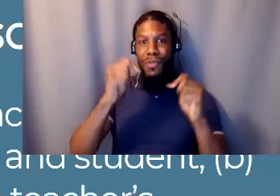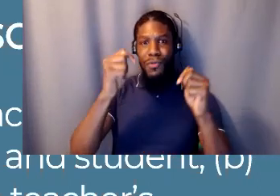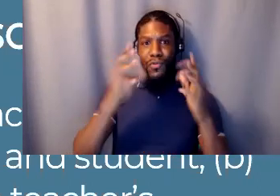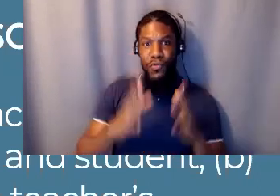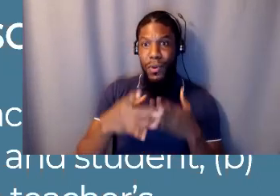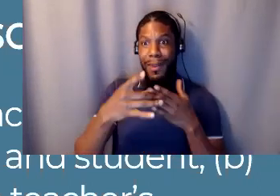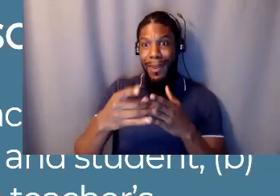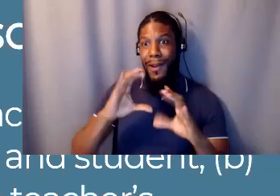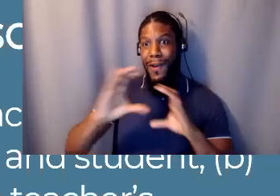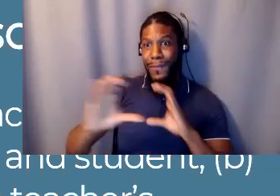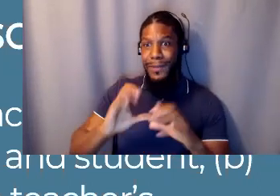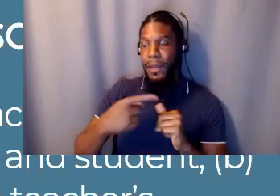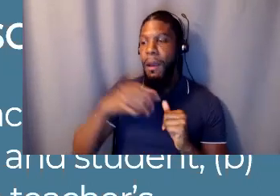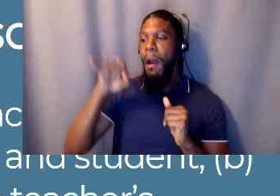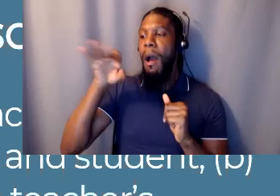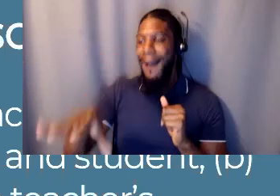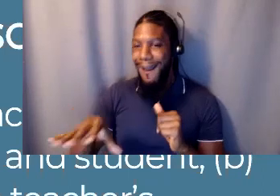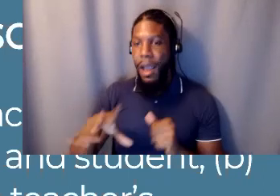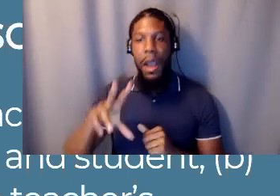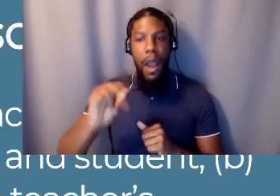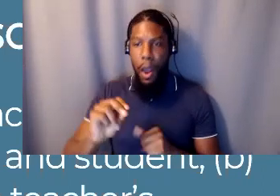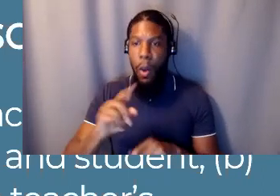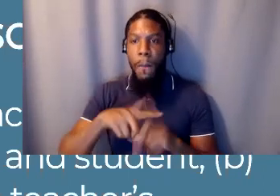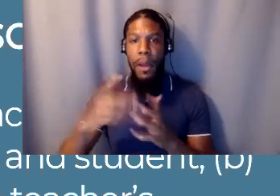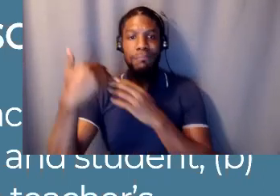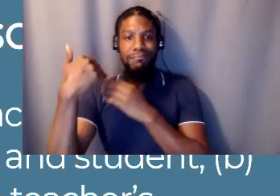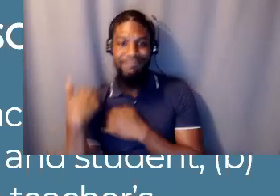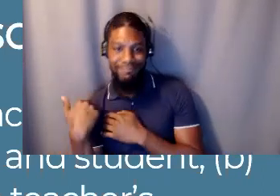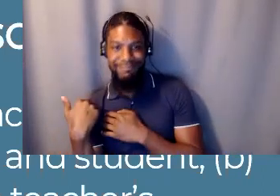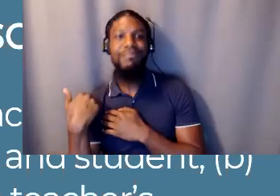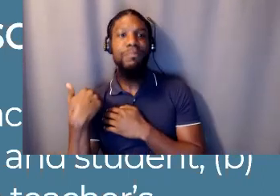but that it really is falling more on the shoulders of the writer as a learner.